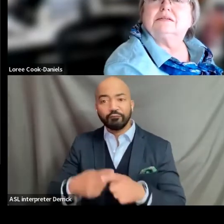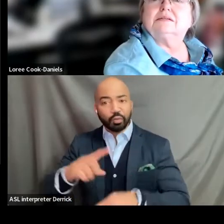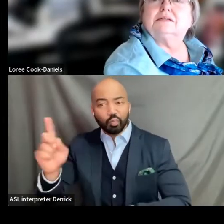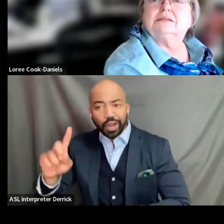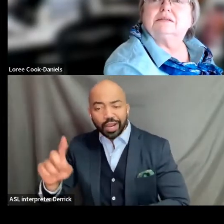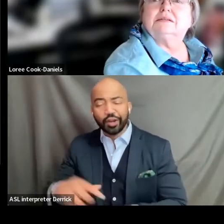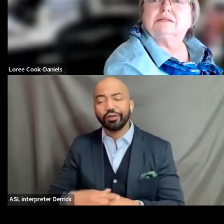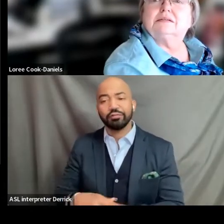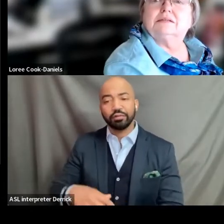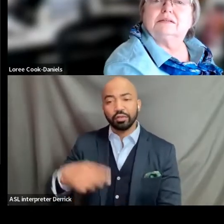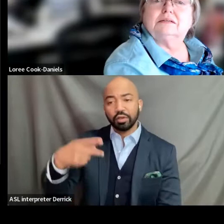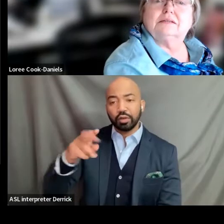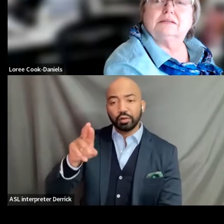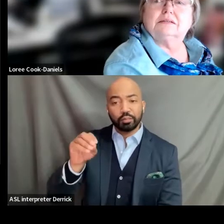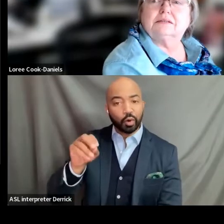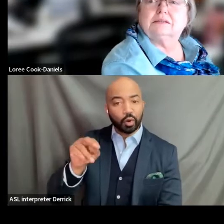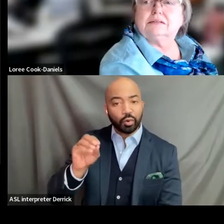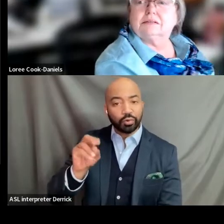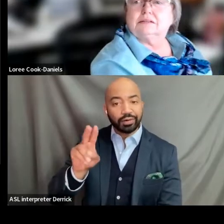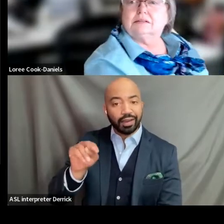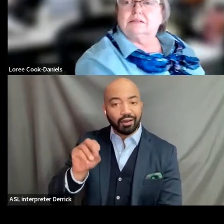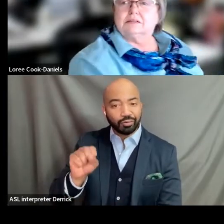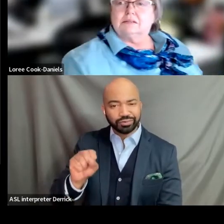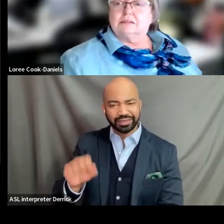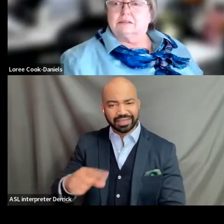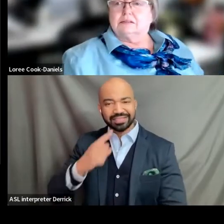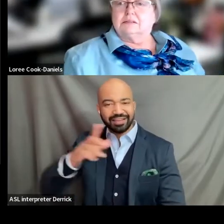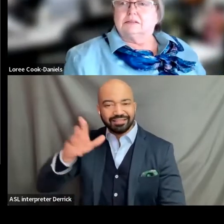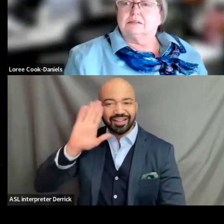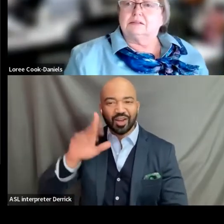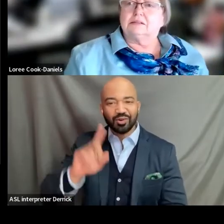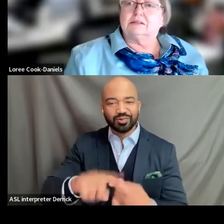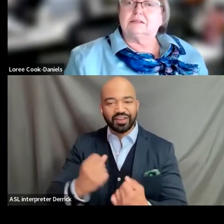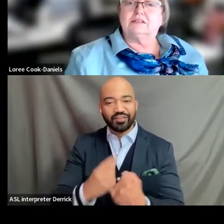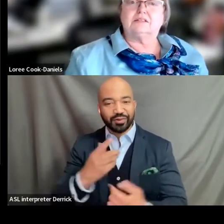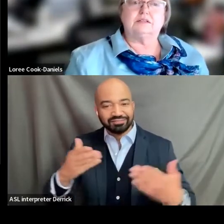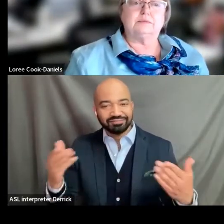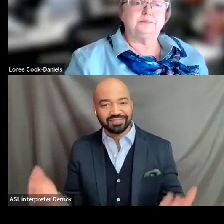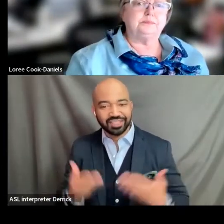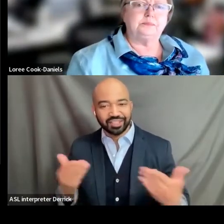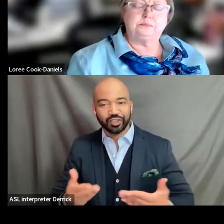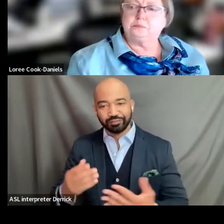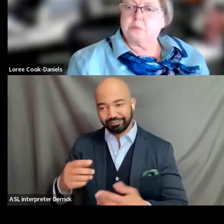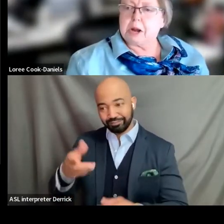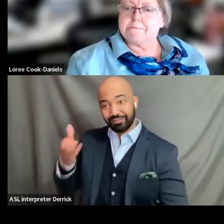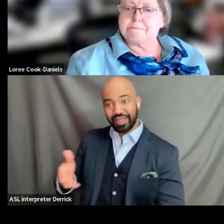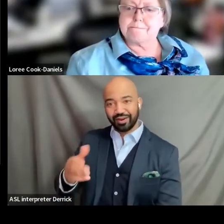Say hello in the chat to your fellow folks who are watching today. The second way that we're gonna interact